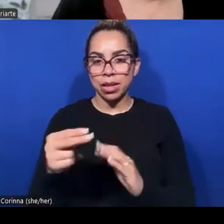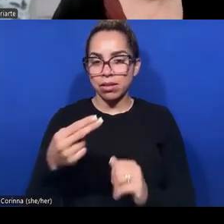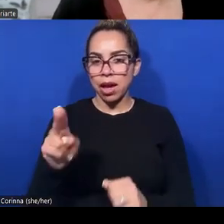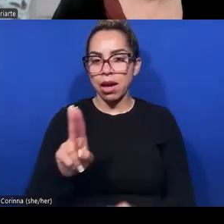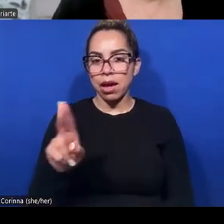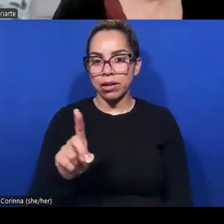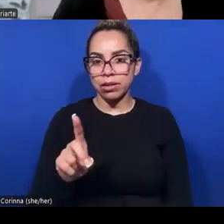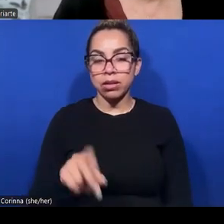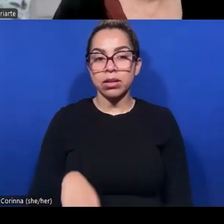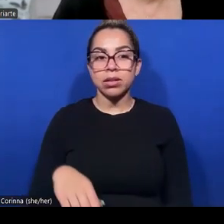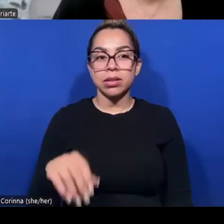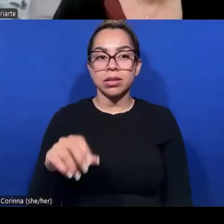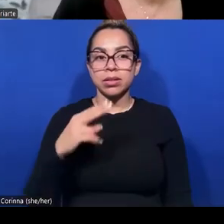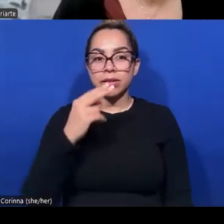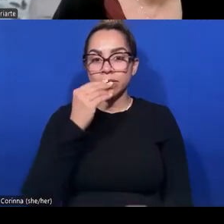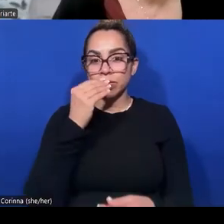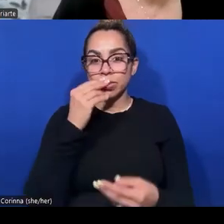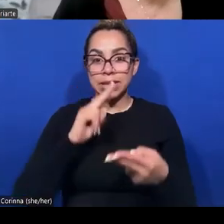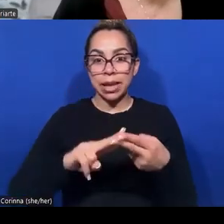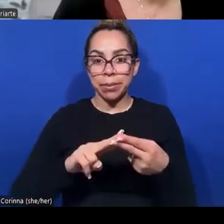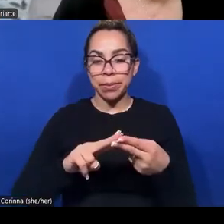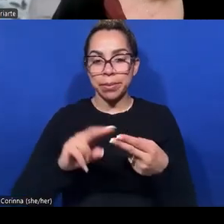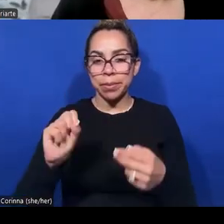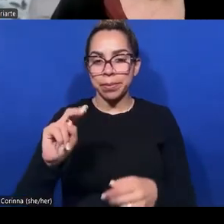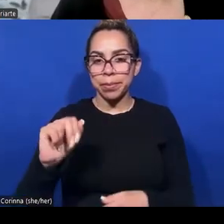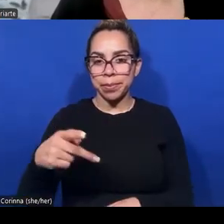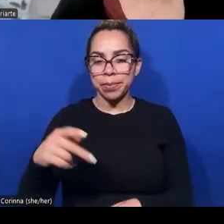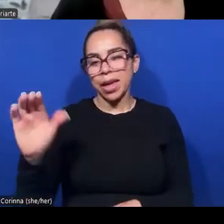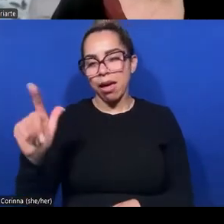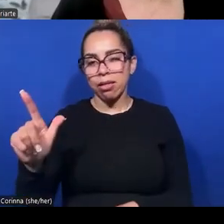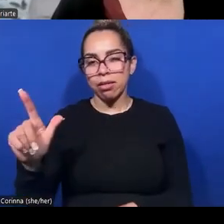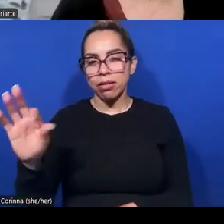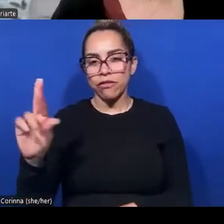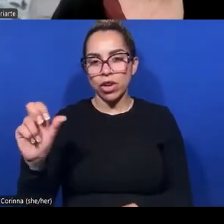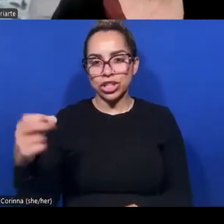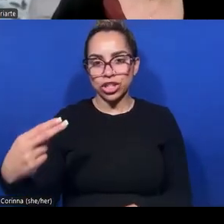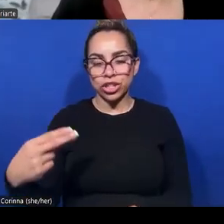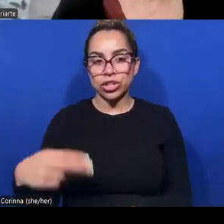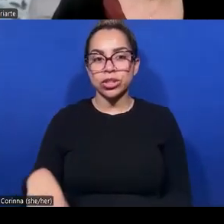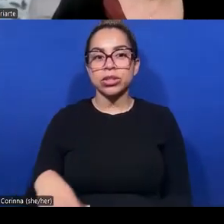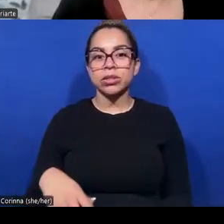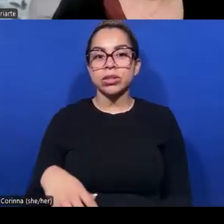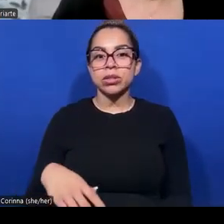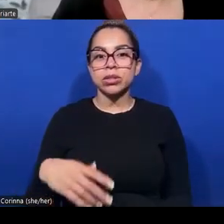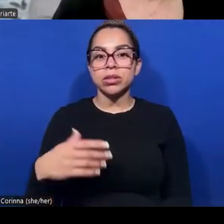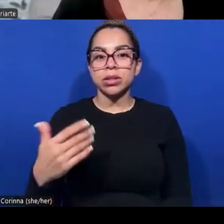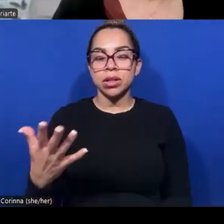program here in California, it's called Cal Fresh. The federal aid for